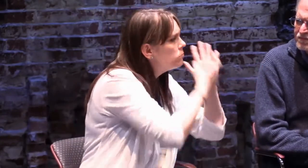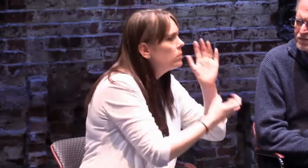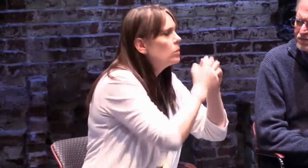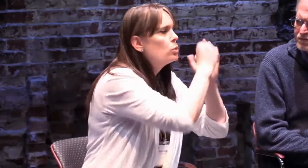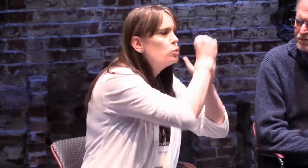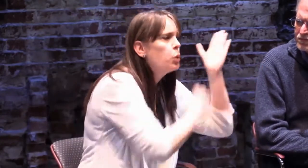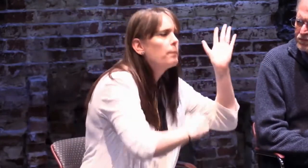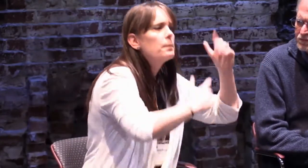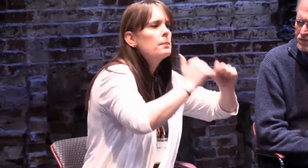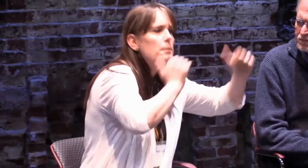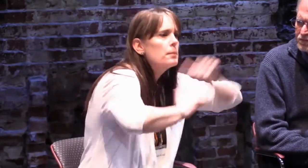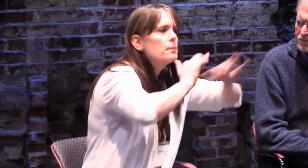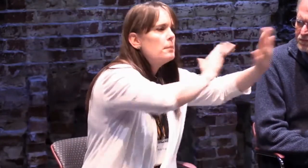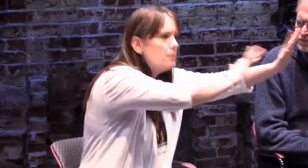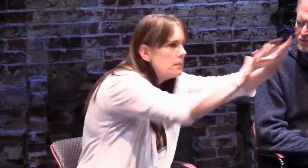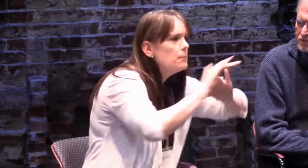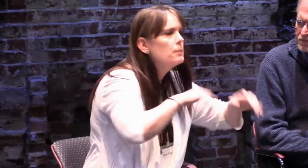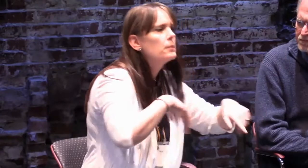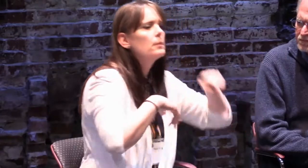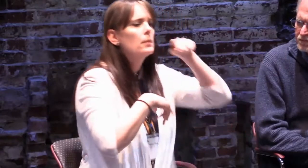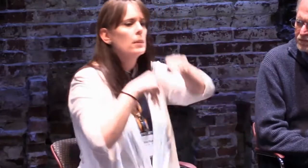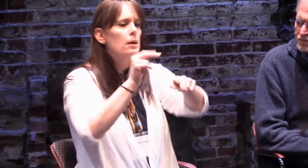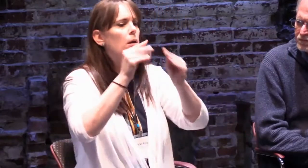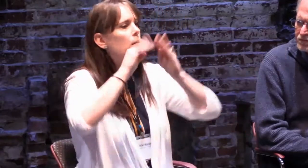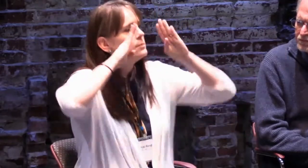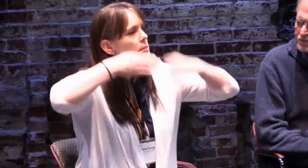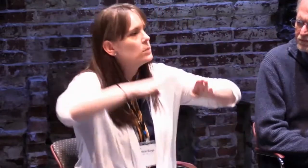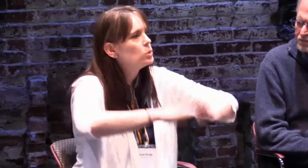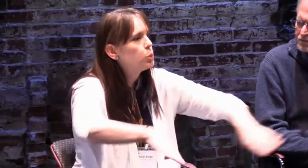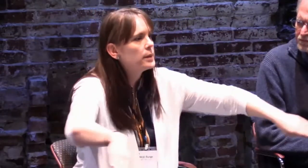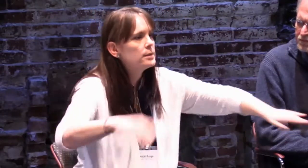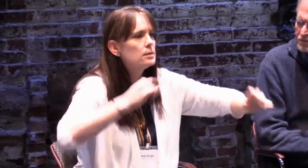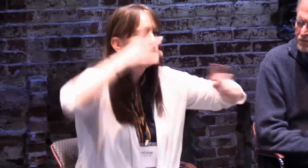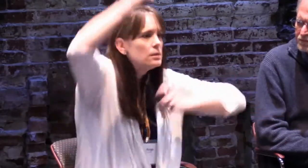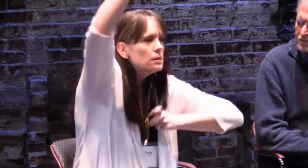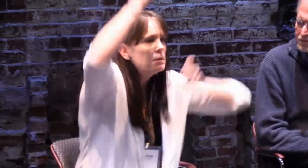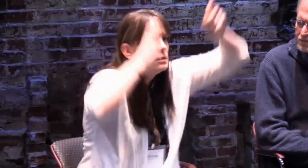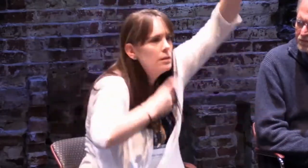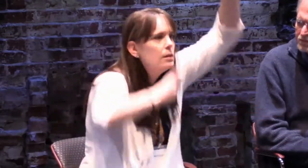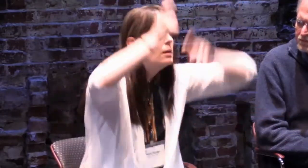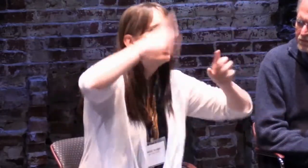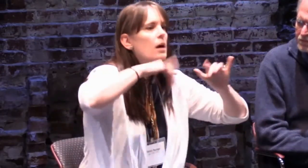So that kind of work, that foundational work with Deaf West Theatre Company.